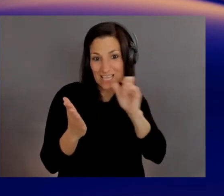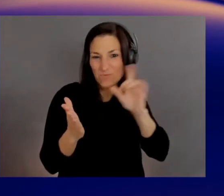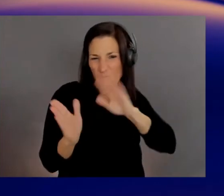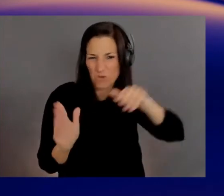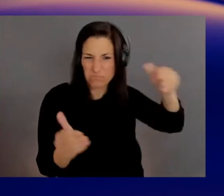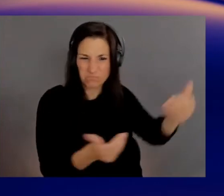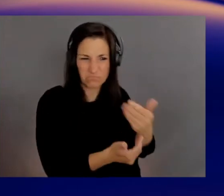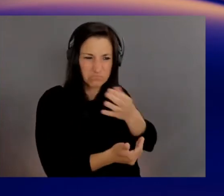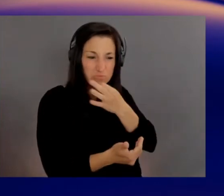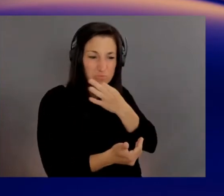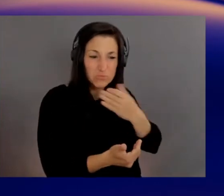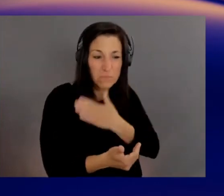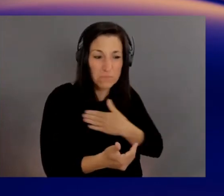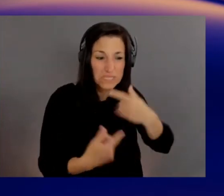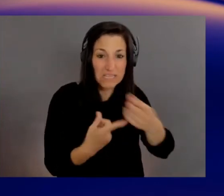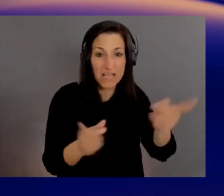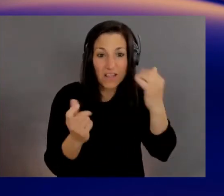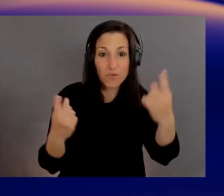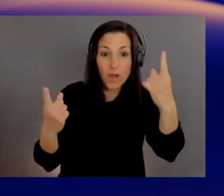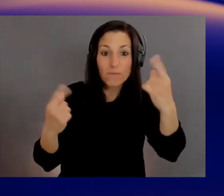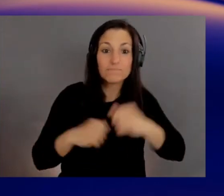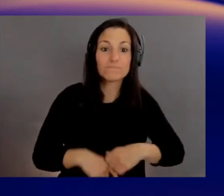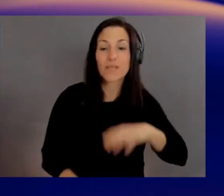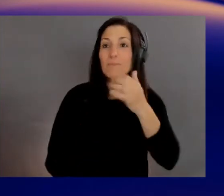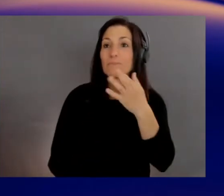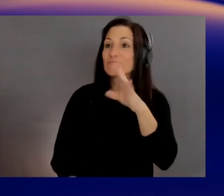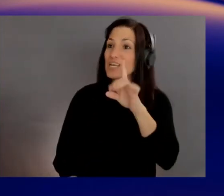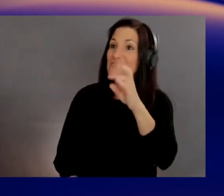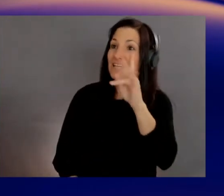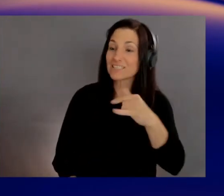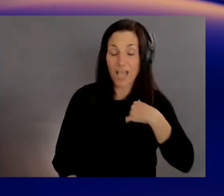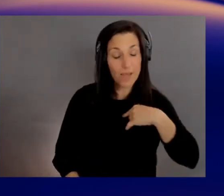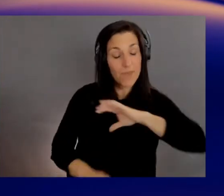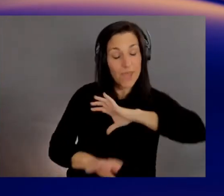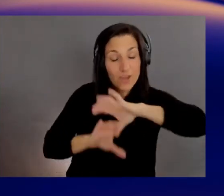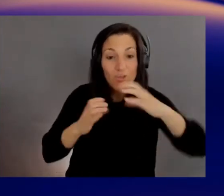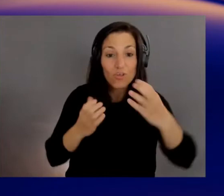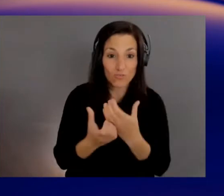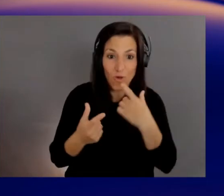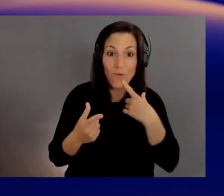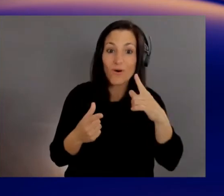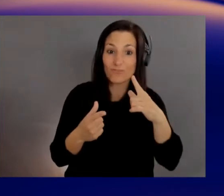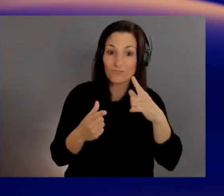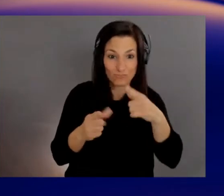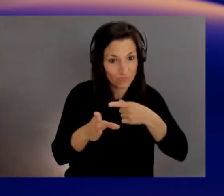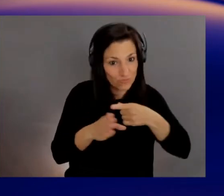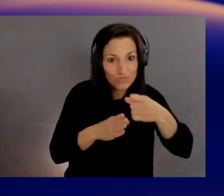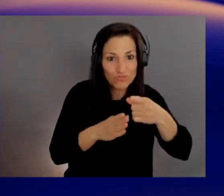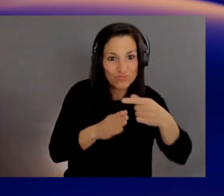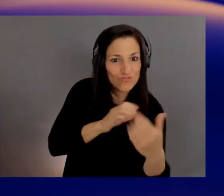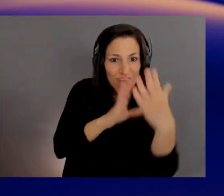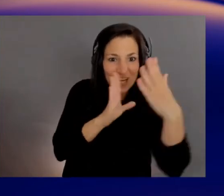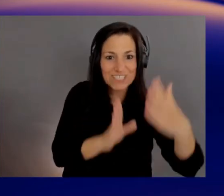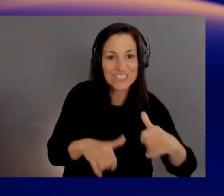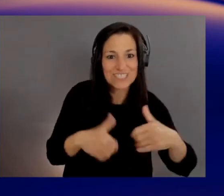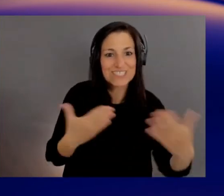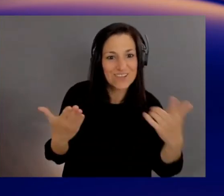Yeah, my name's Chad Lacy. I'm a global sales strategist with AWS. Happy to be here and really excited about our guests we've got joining us with us.